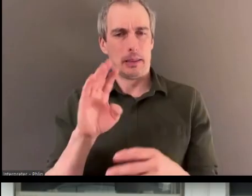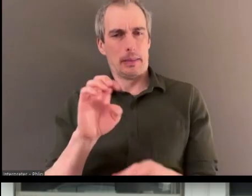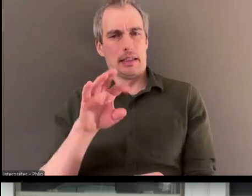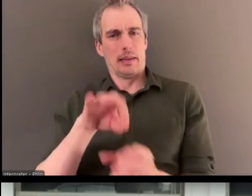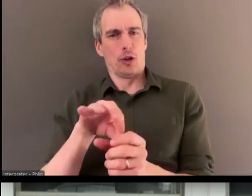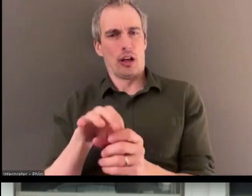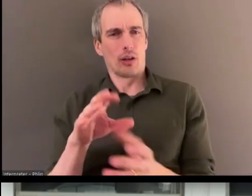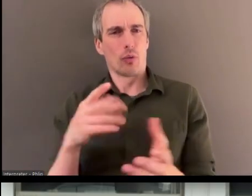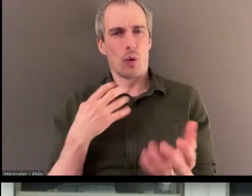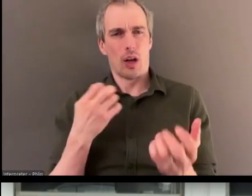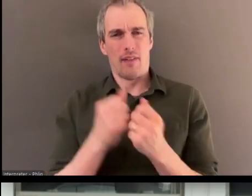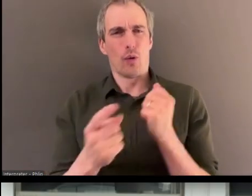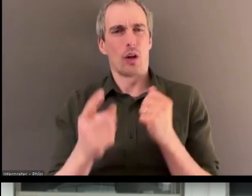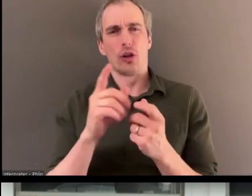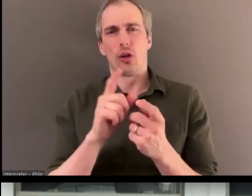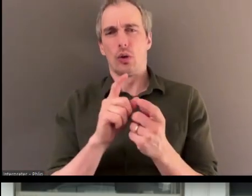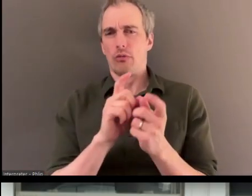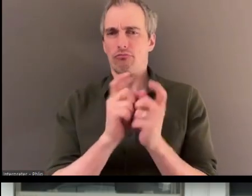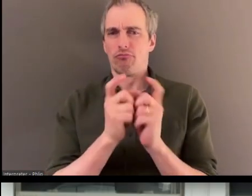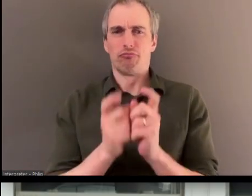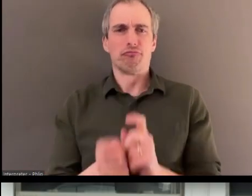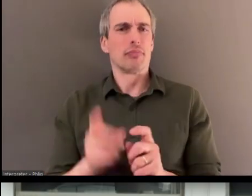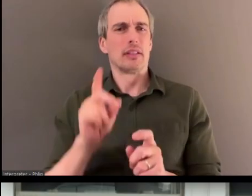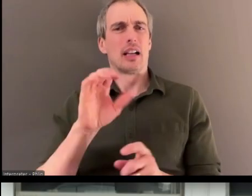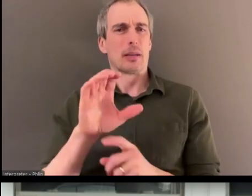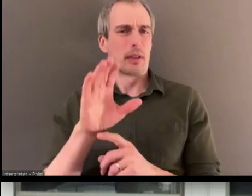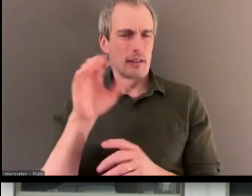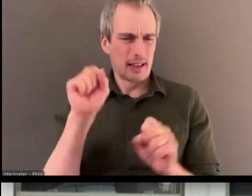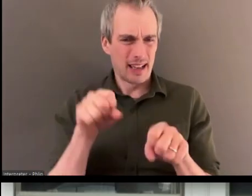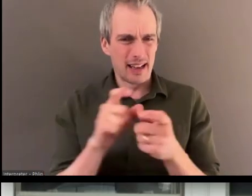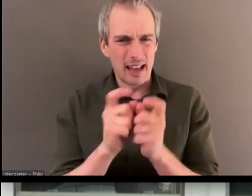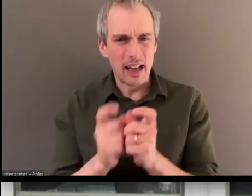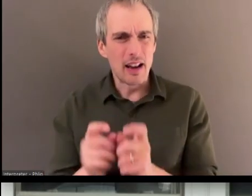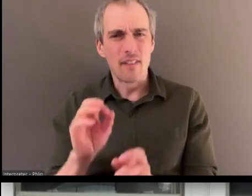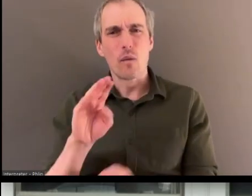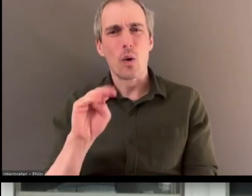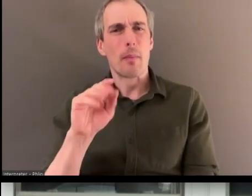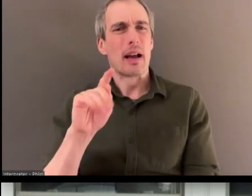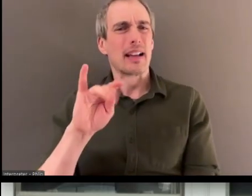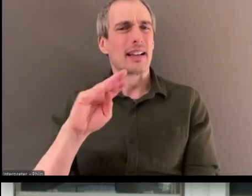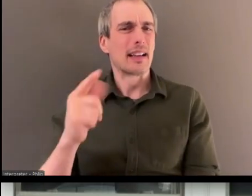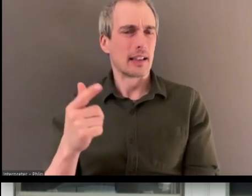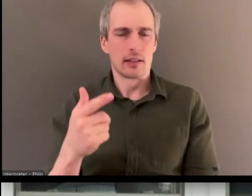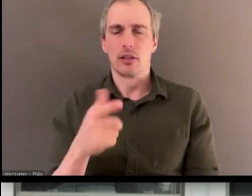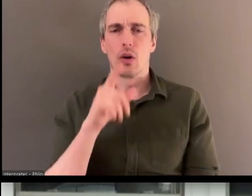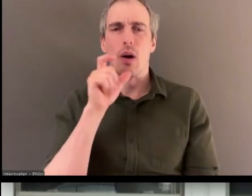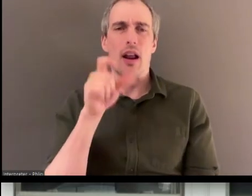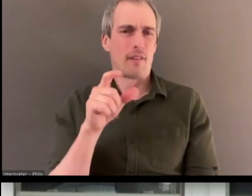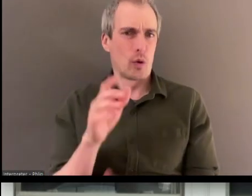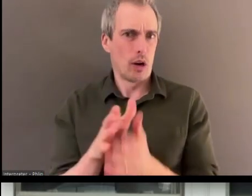formatting. They don't need to ask permission. They don't need to learn a new language. It's just, you know, the thing there.